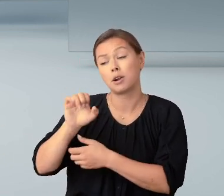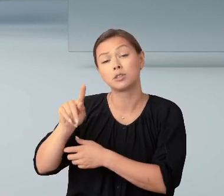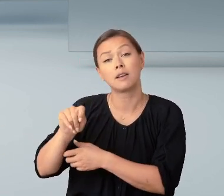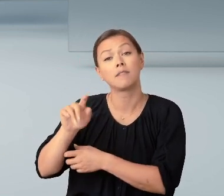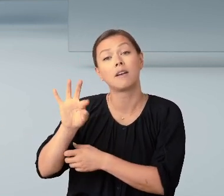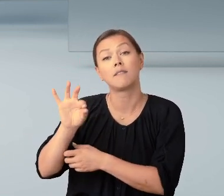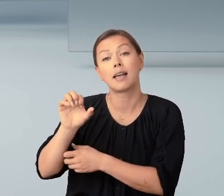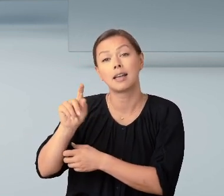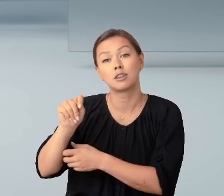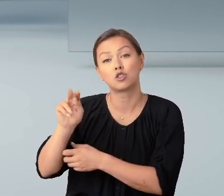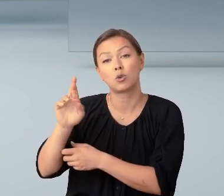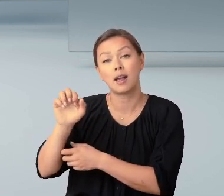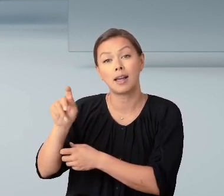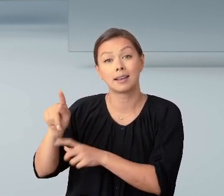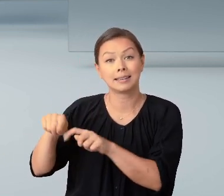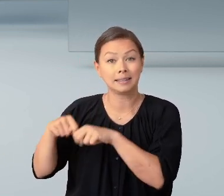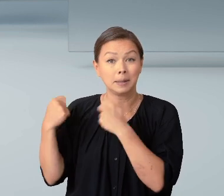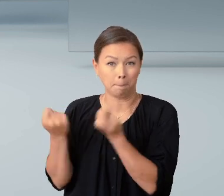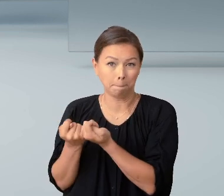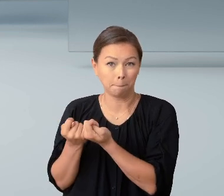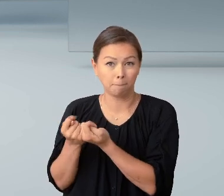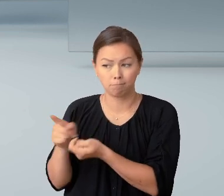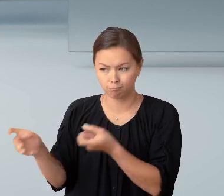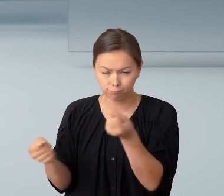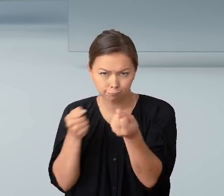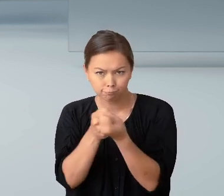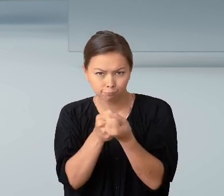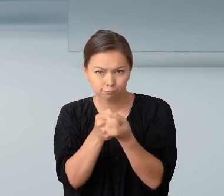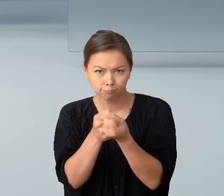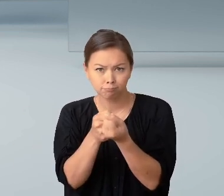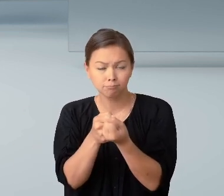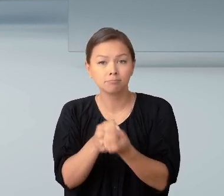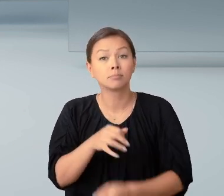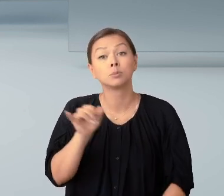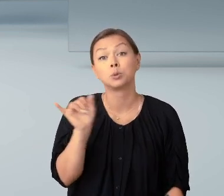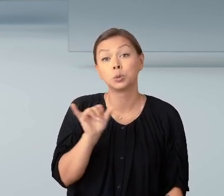our Microsoft FastTrack team. Your partner can also leverage